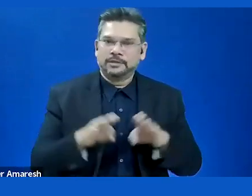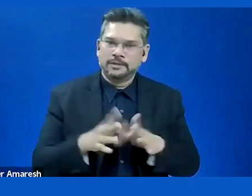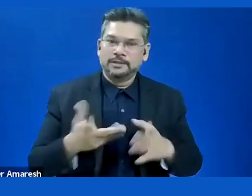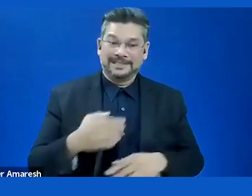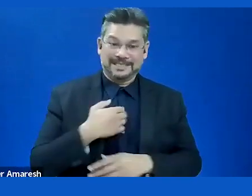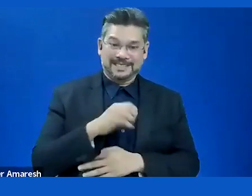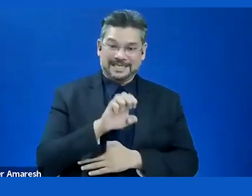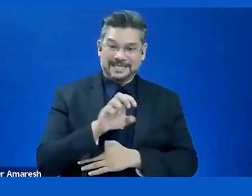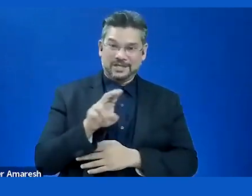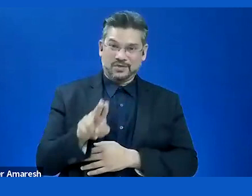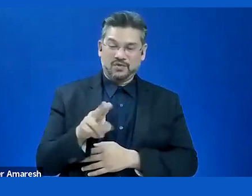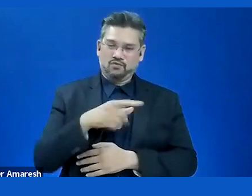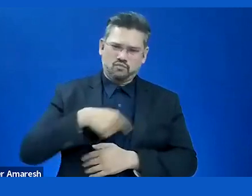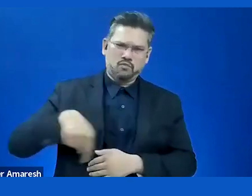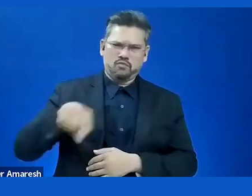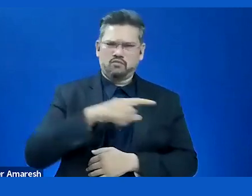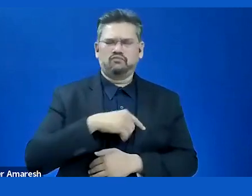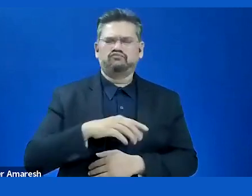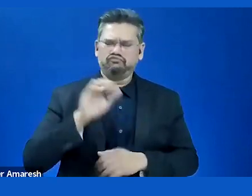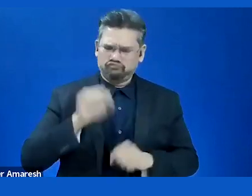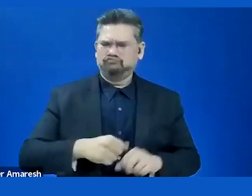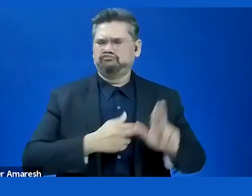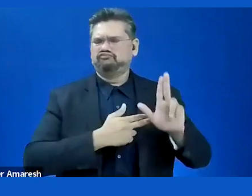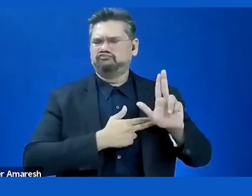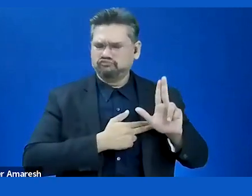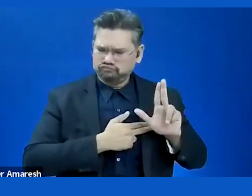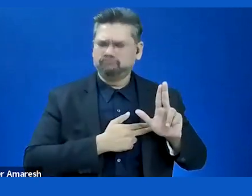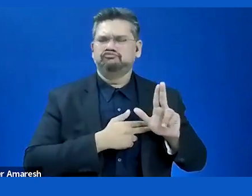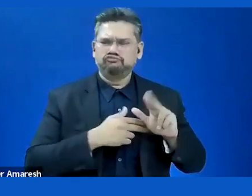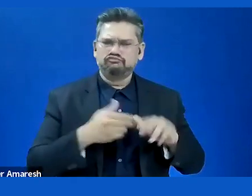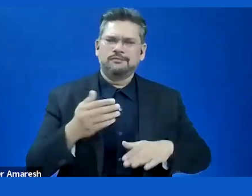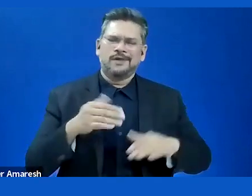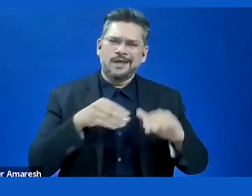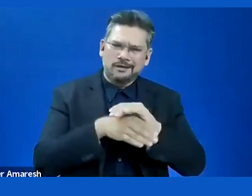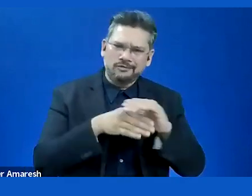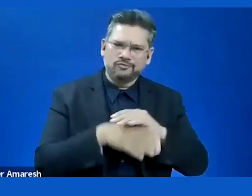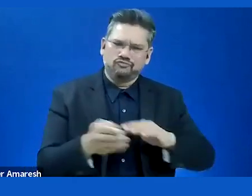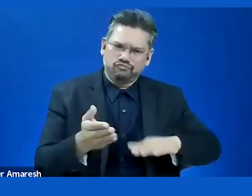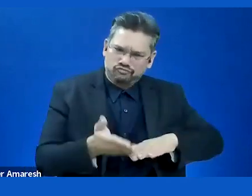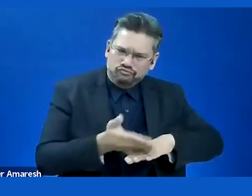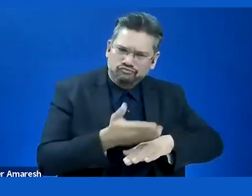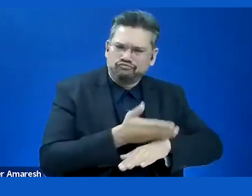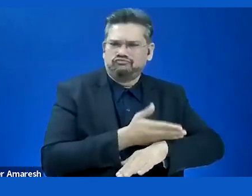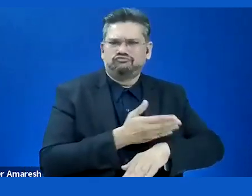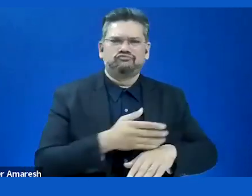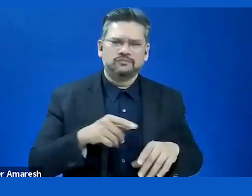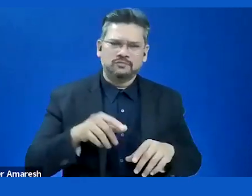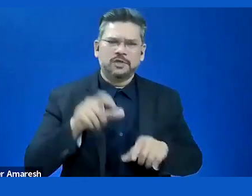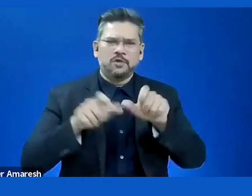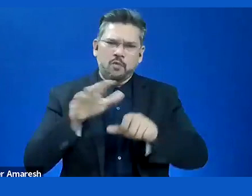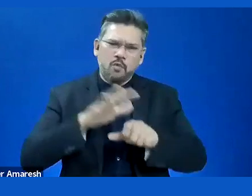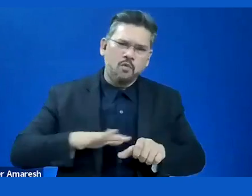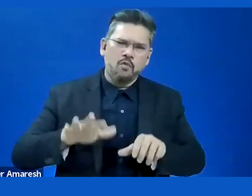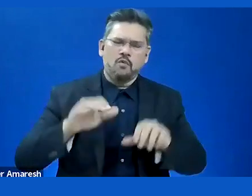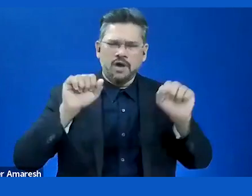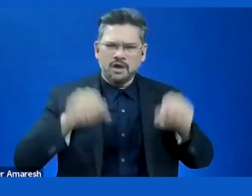promoting accessibility and ensuring all citizens can fully participate in our digital society and